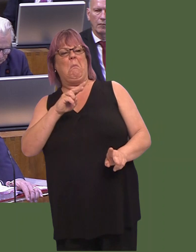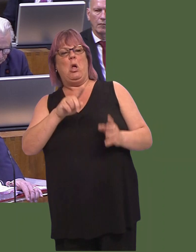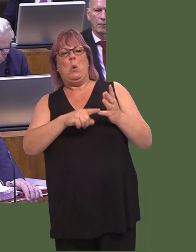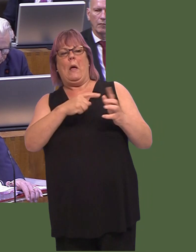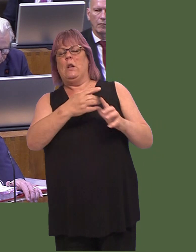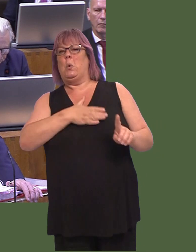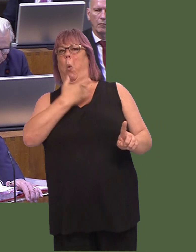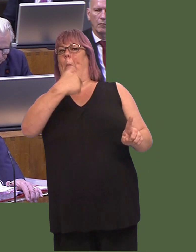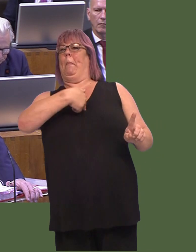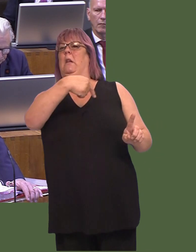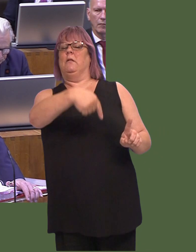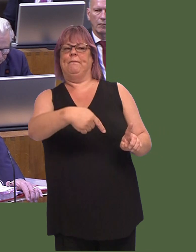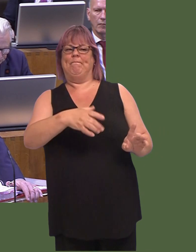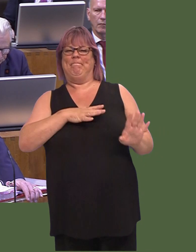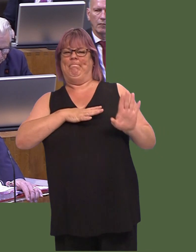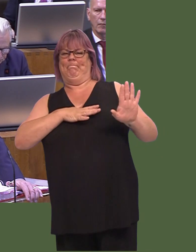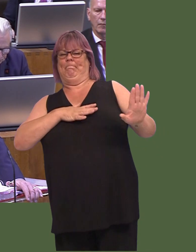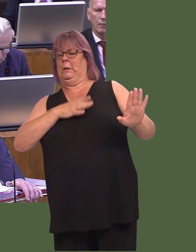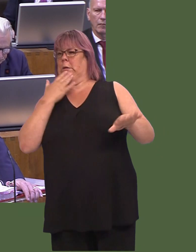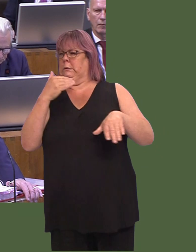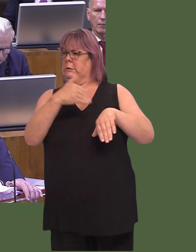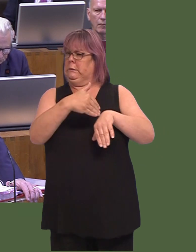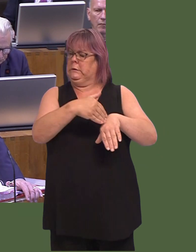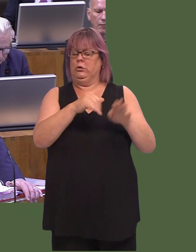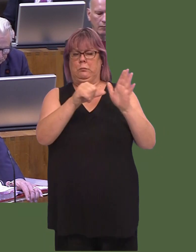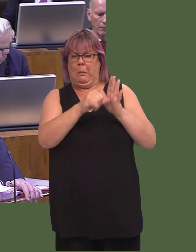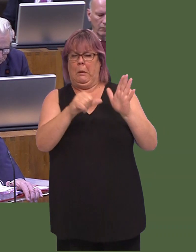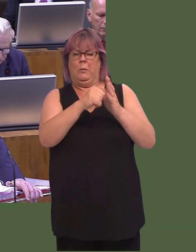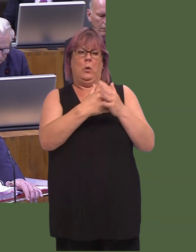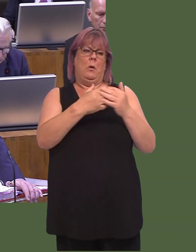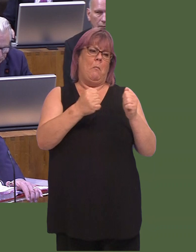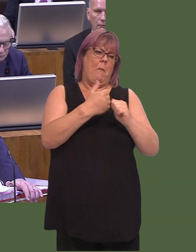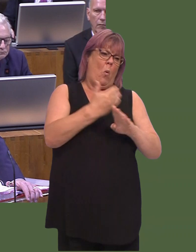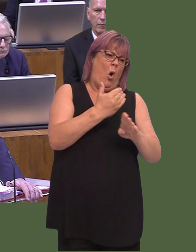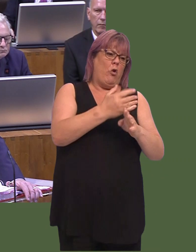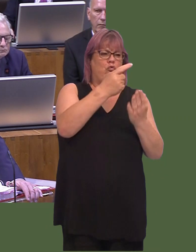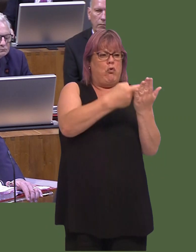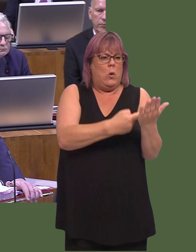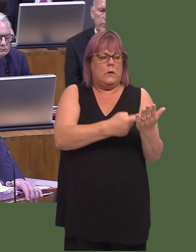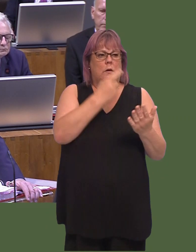other countries are not welcome here; that, somehow, this is not the country to come to; it is too much bother to come to; there is too much bureaucracy in the future.